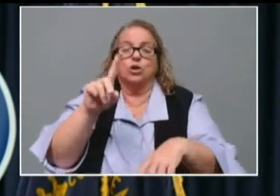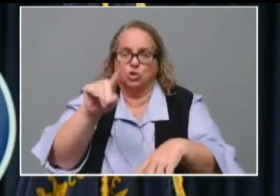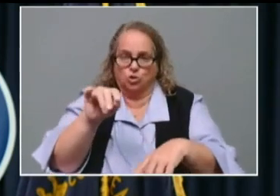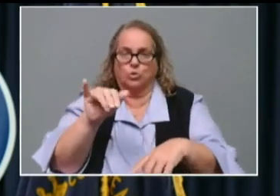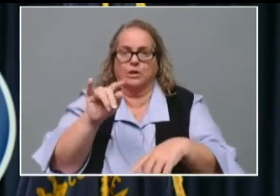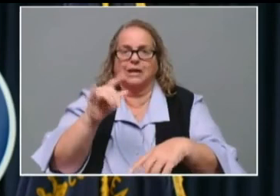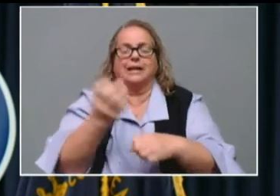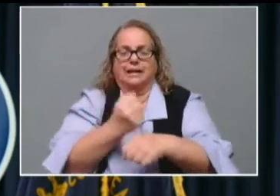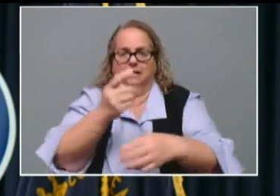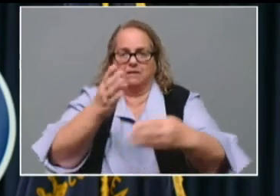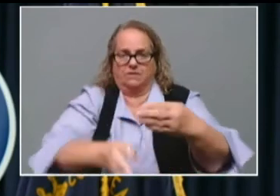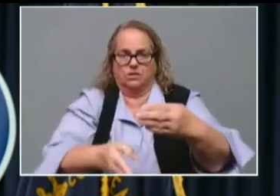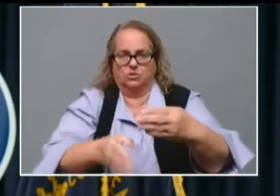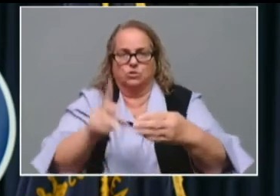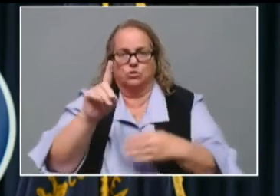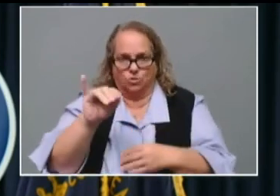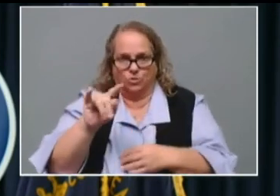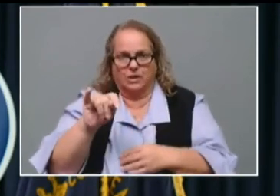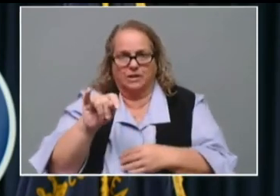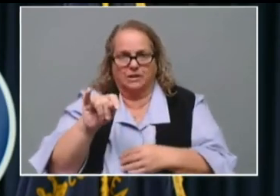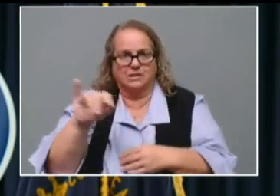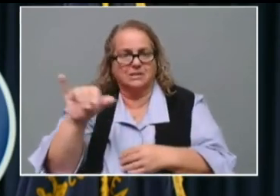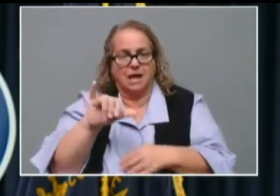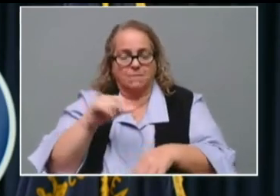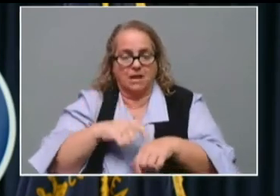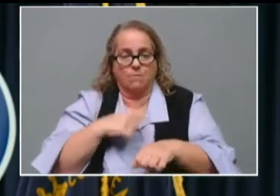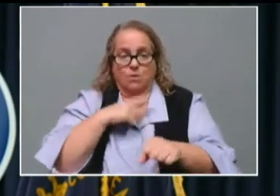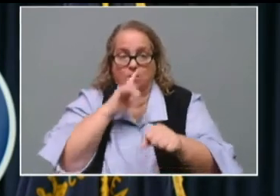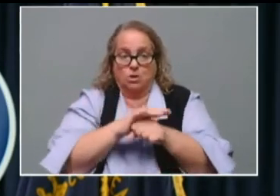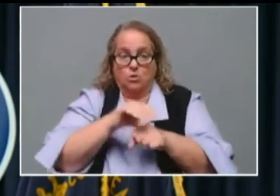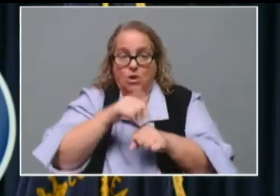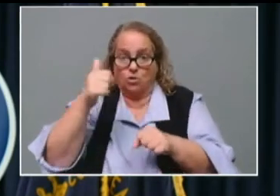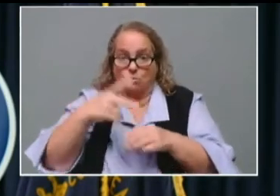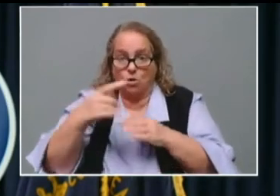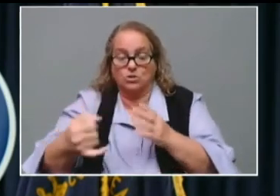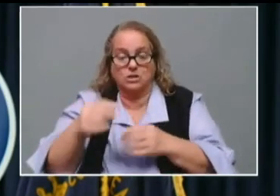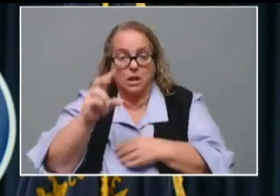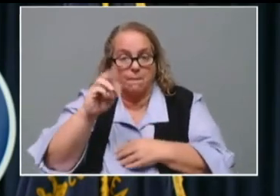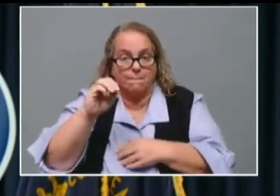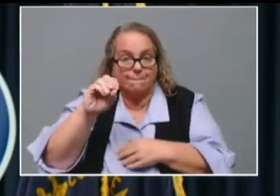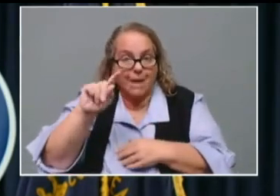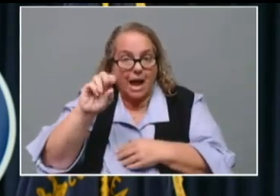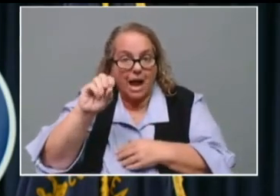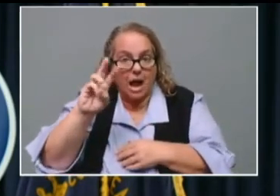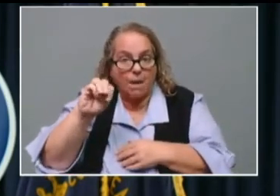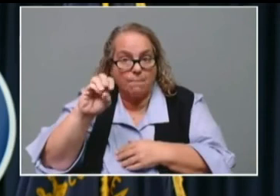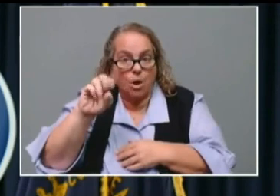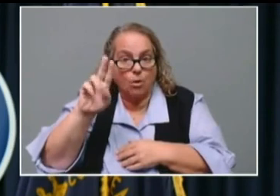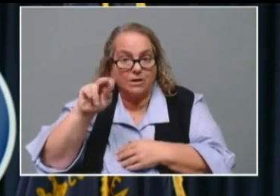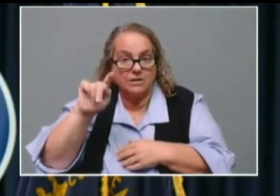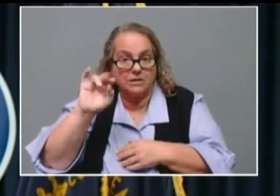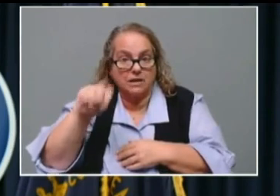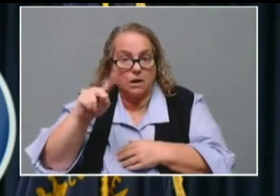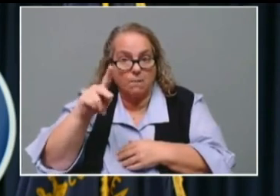time. I'm committed to a lot of other projects that are out there, the mountain parkway and get that four land all the way the I-69 bridge we're gonna